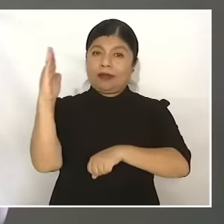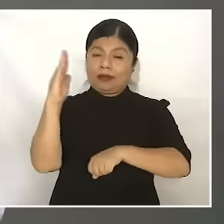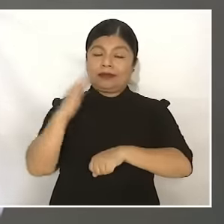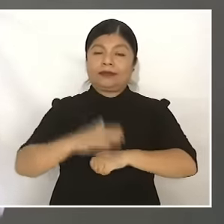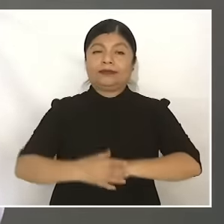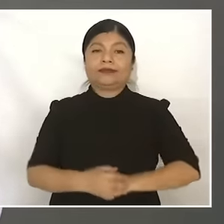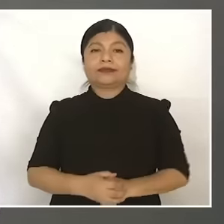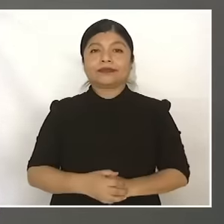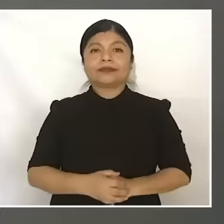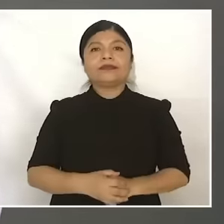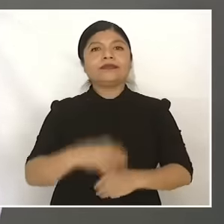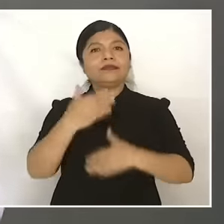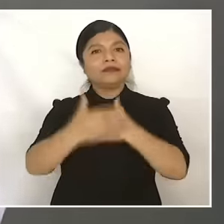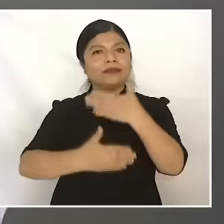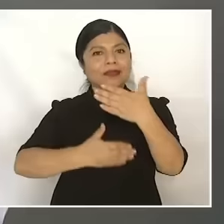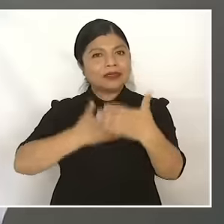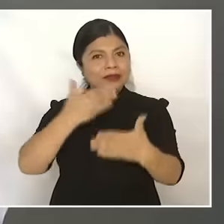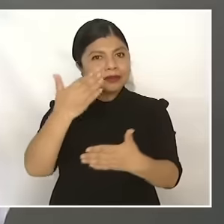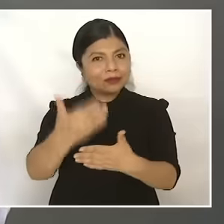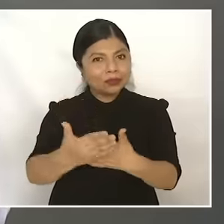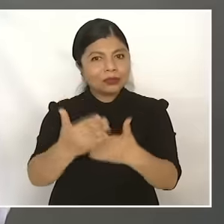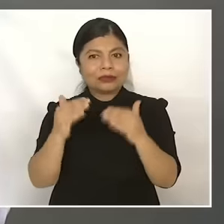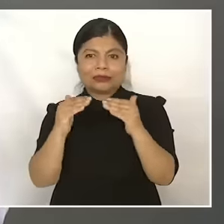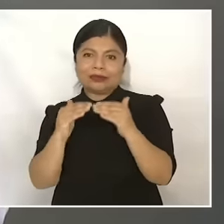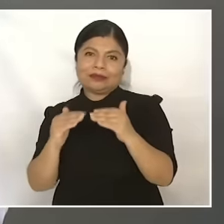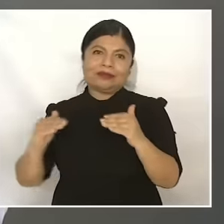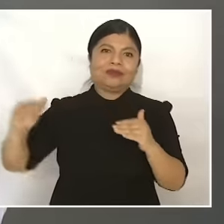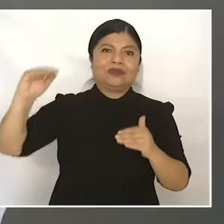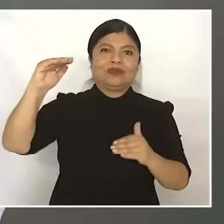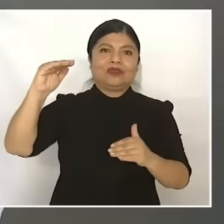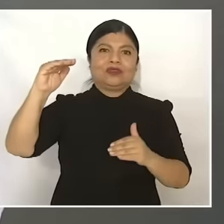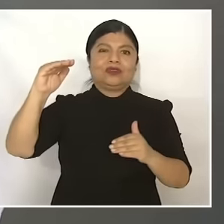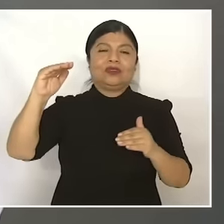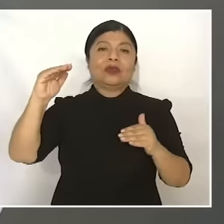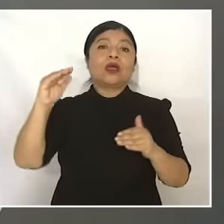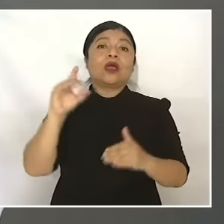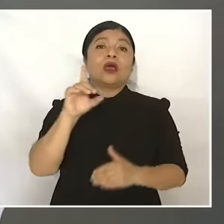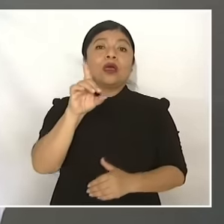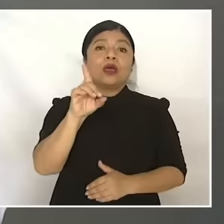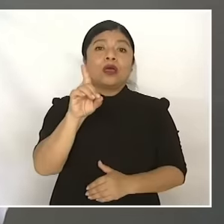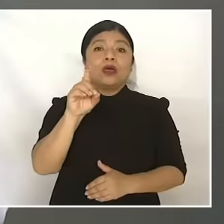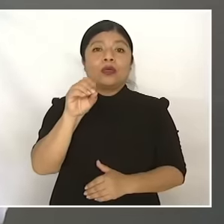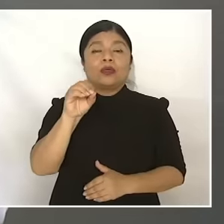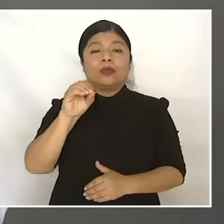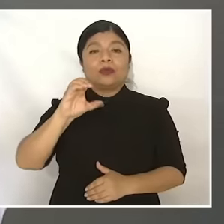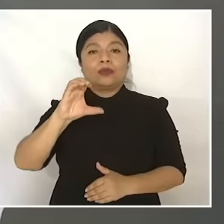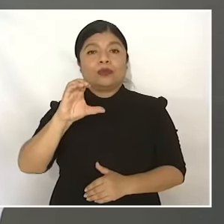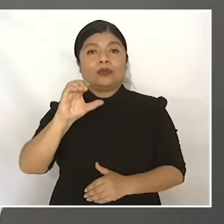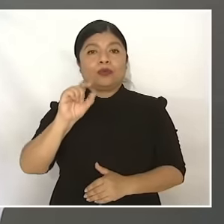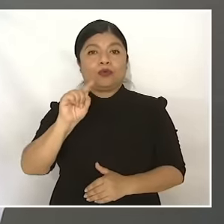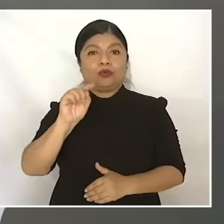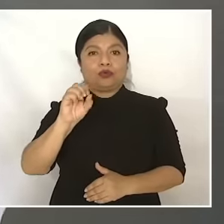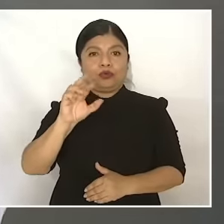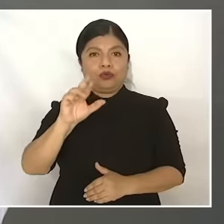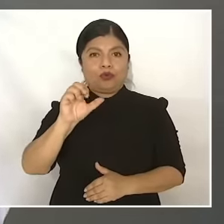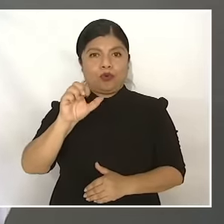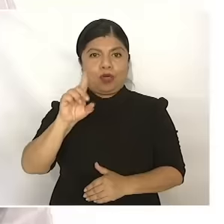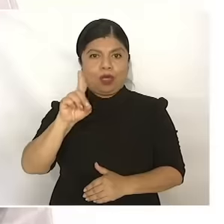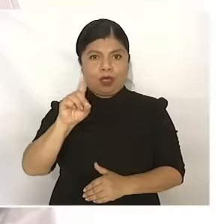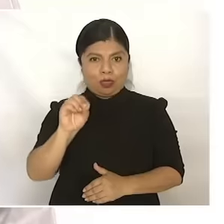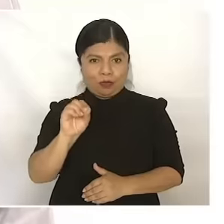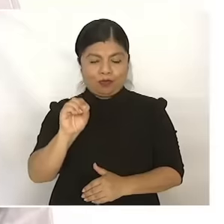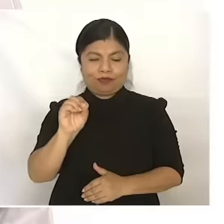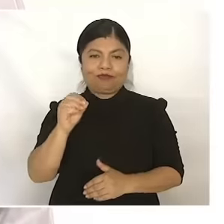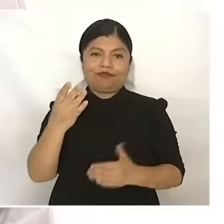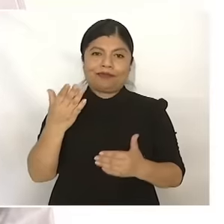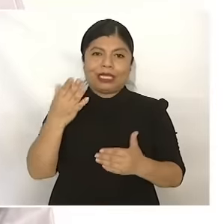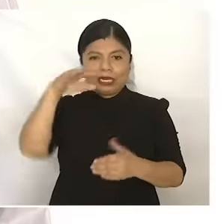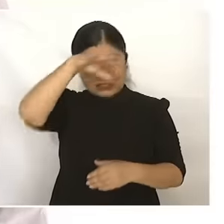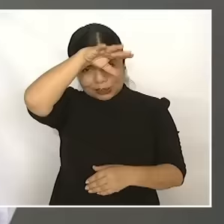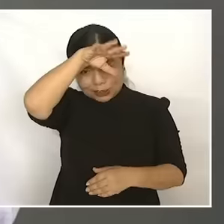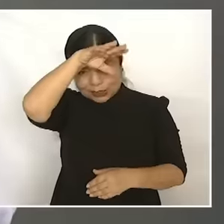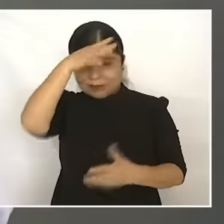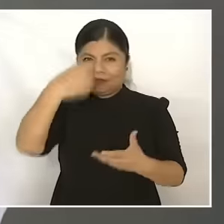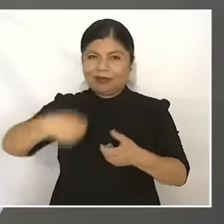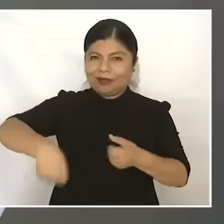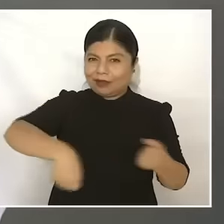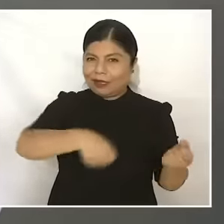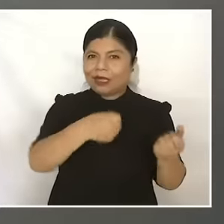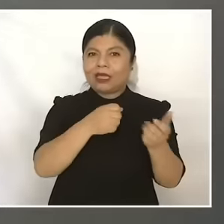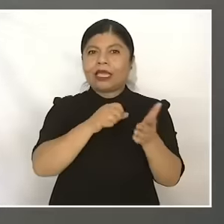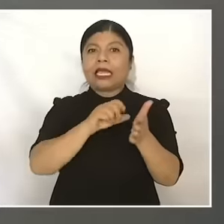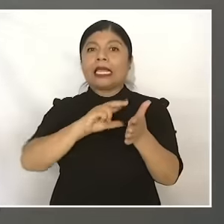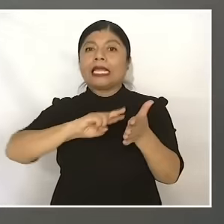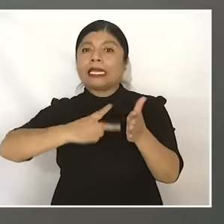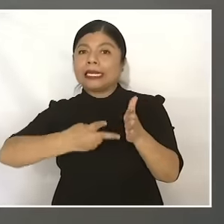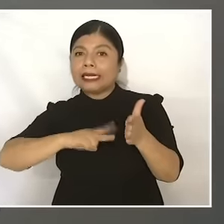a to be a doctor of law in philosophy in Anthropology in engineering it is 4 more years